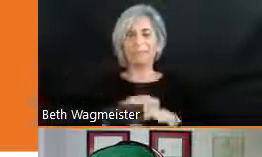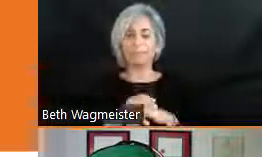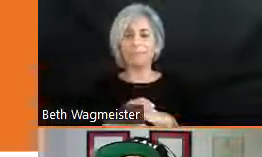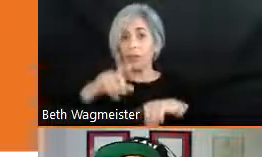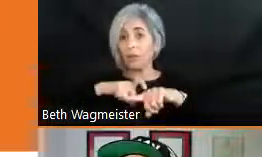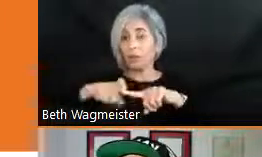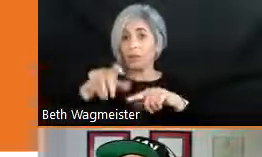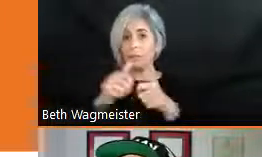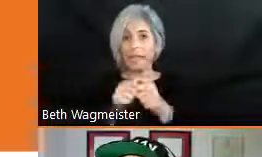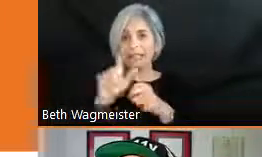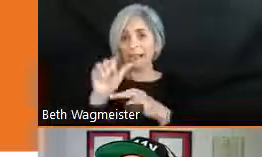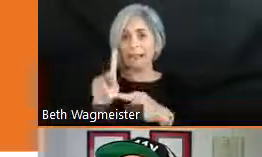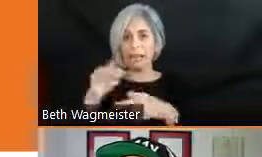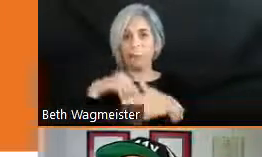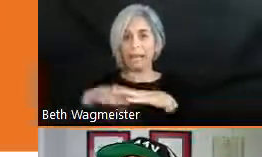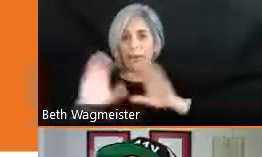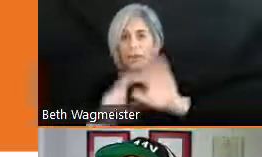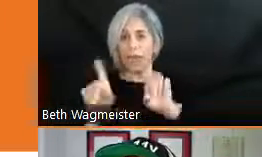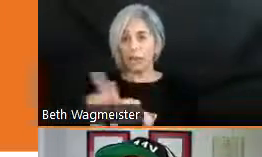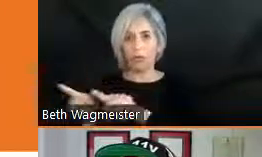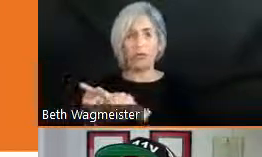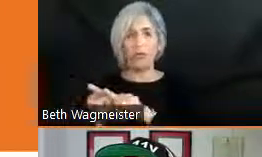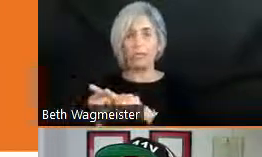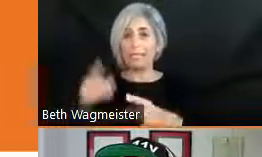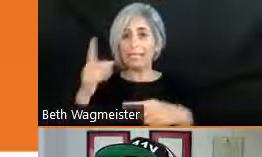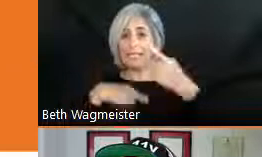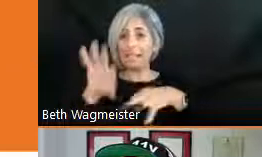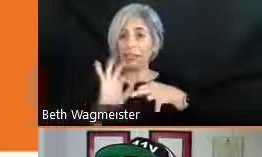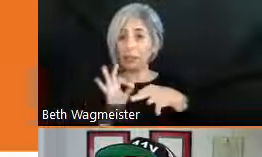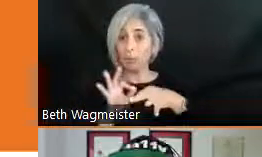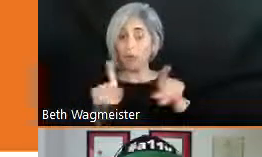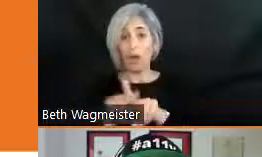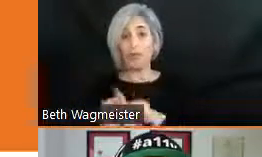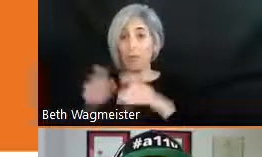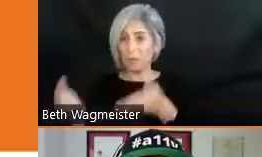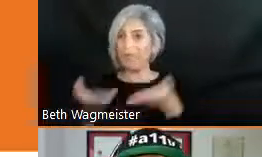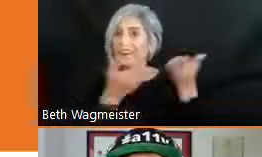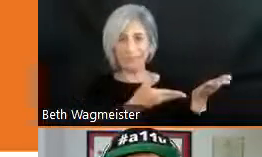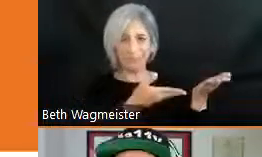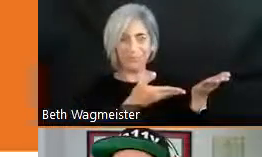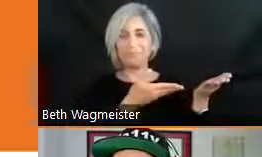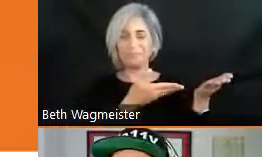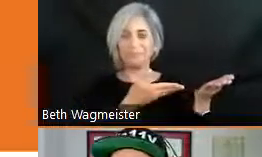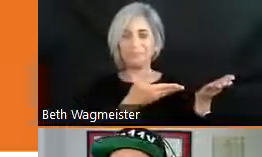be posted in the chat as well. Sign language interpretation is also provided. Microphones